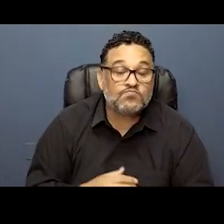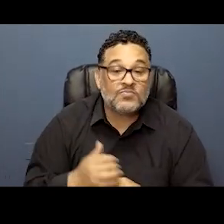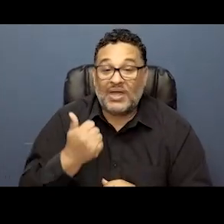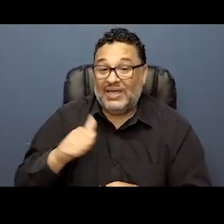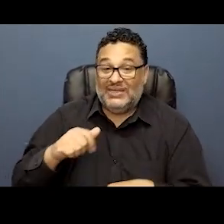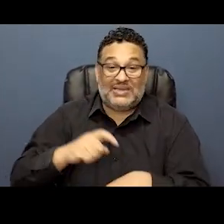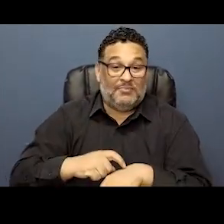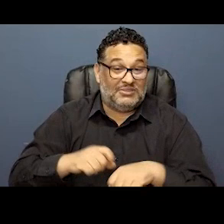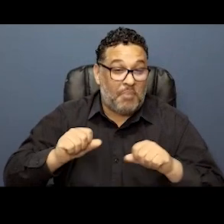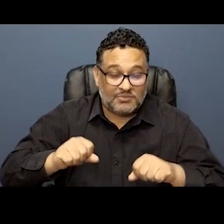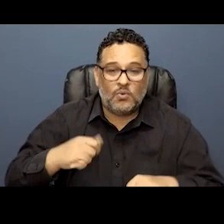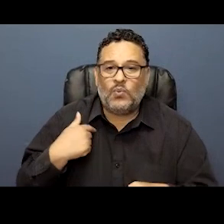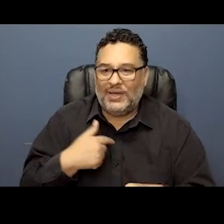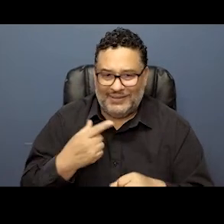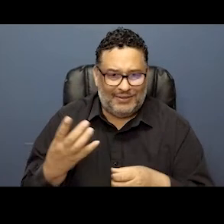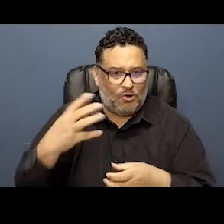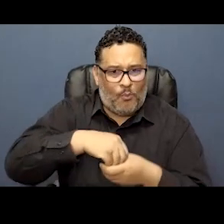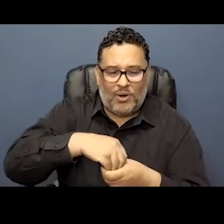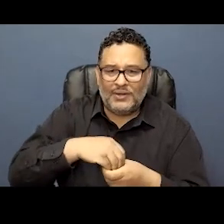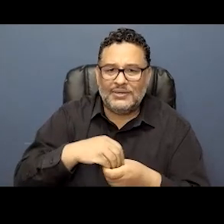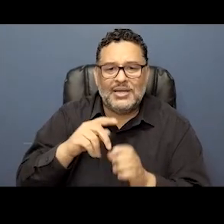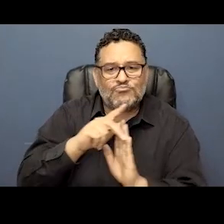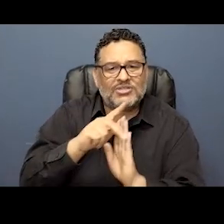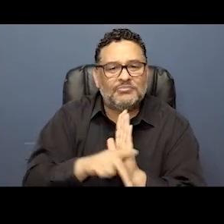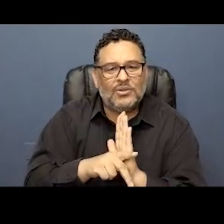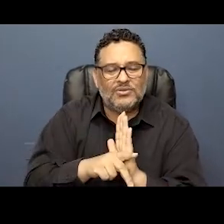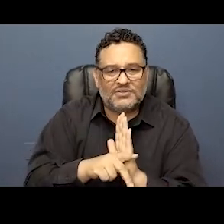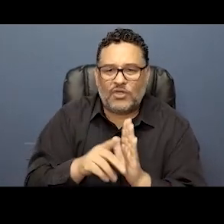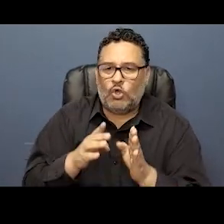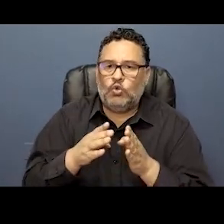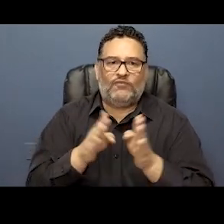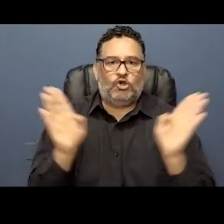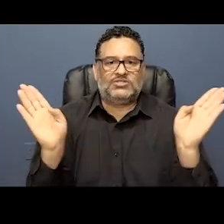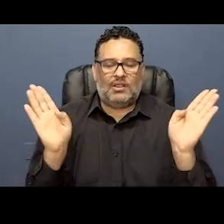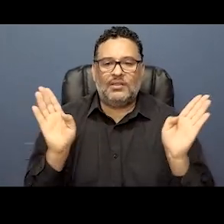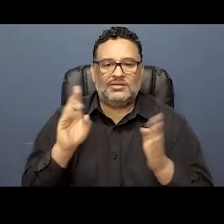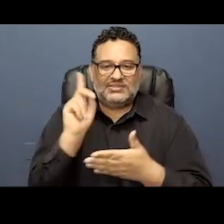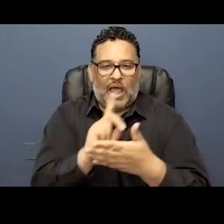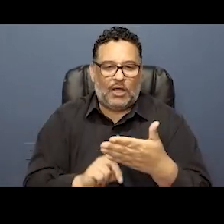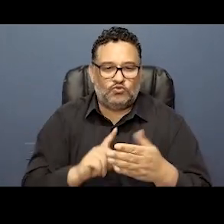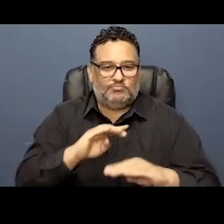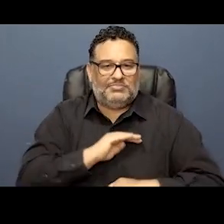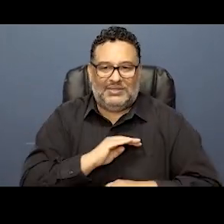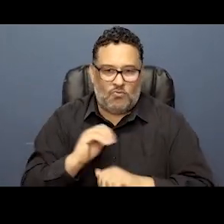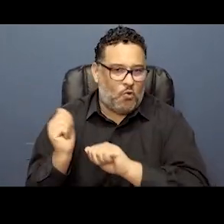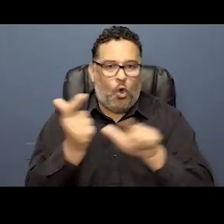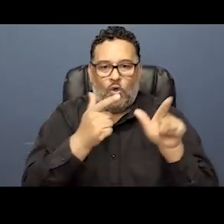the needs of everyone. In terms of technology, team experts are researching and integrating